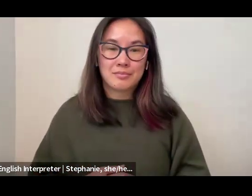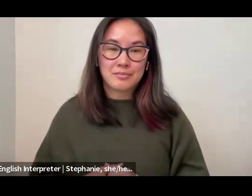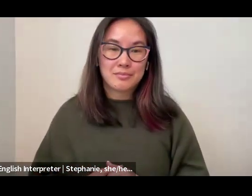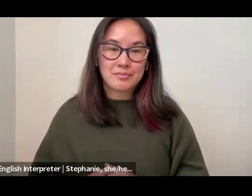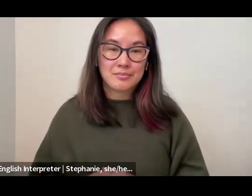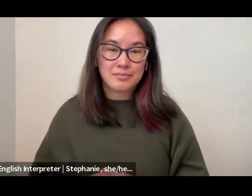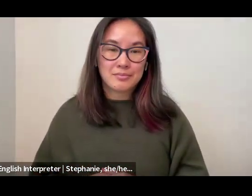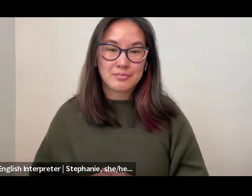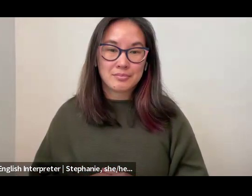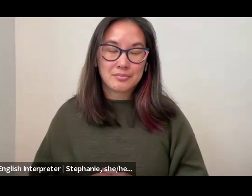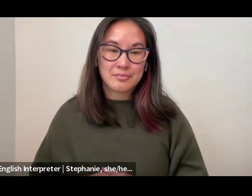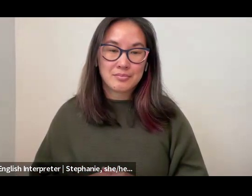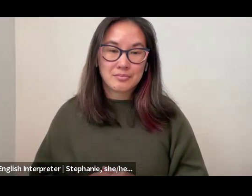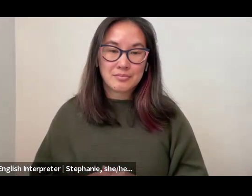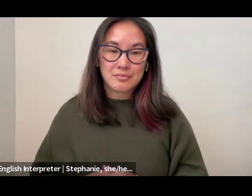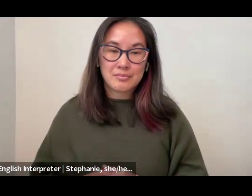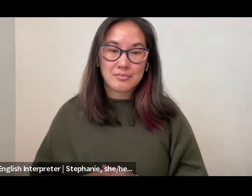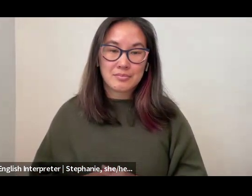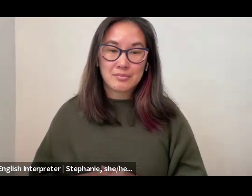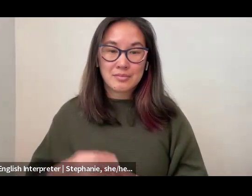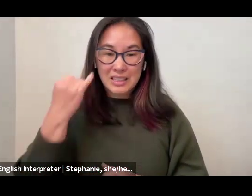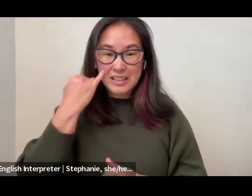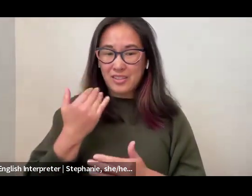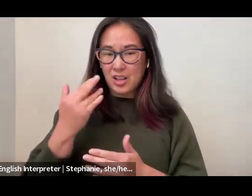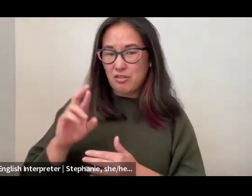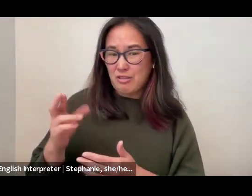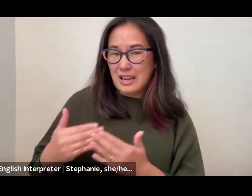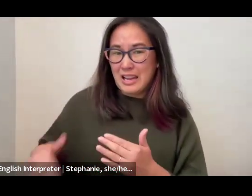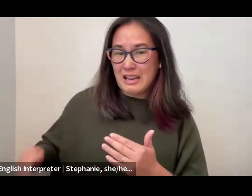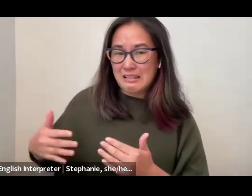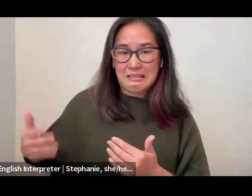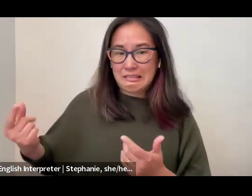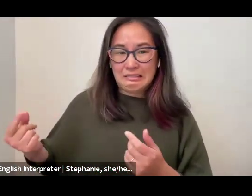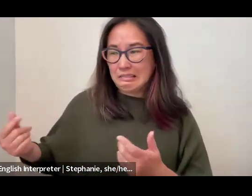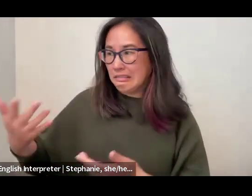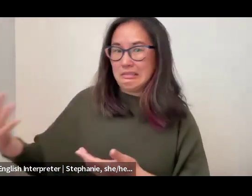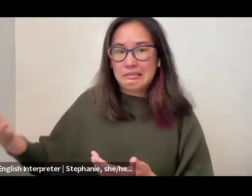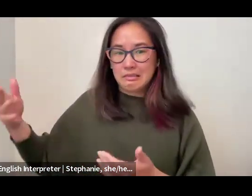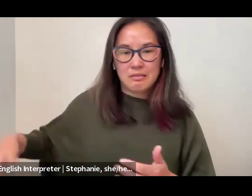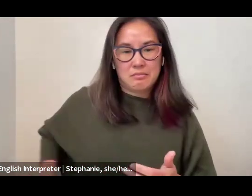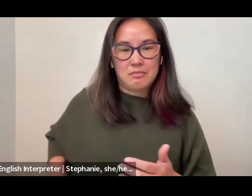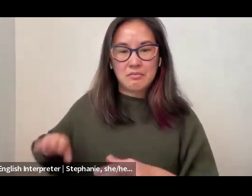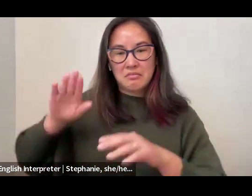If you feel like your right arm can't get anchored, you could put it under your butt. All righty?